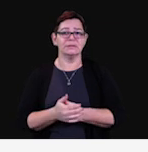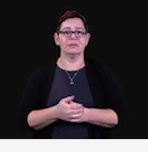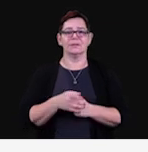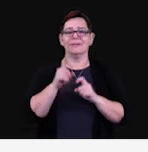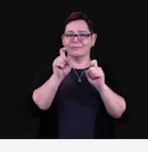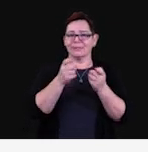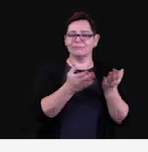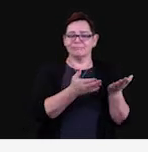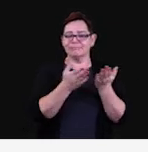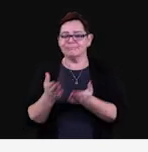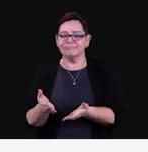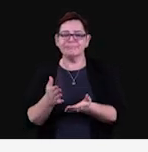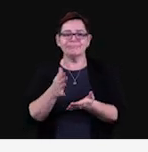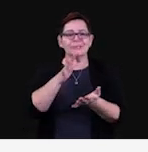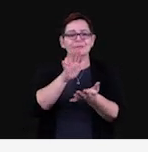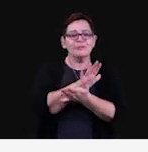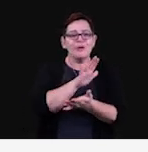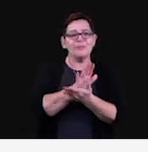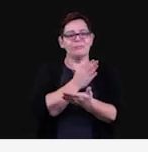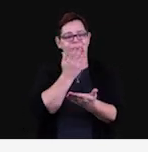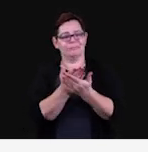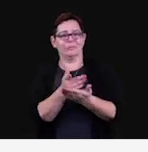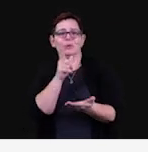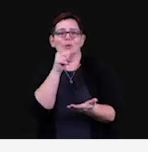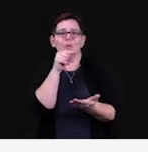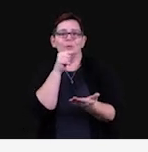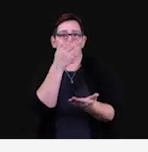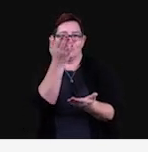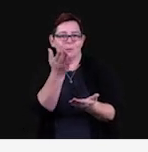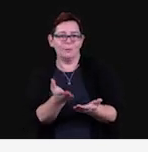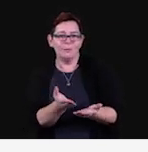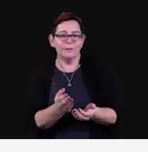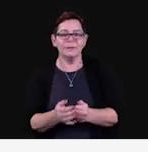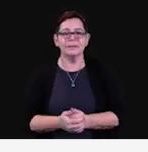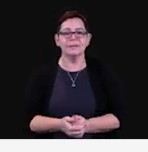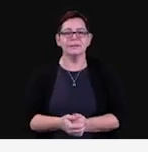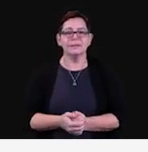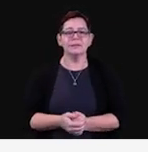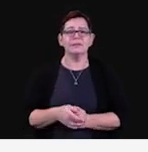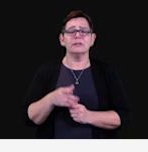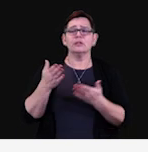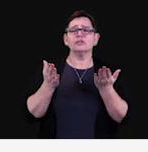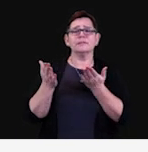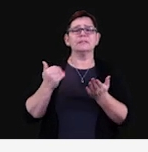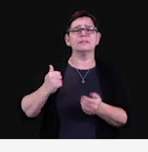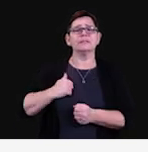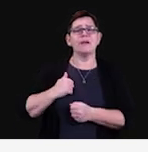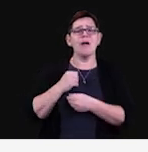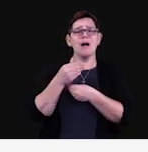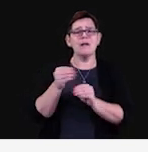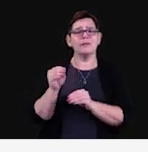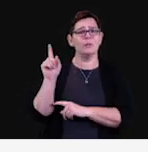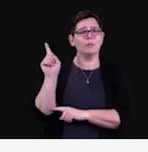or call 1-800-622-6232.